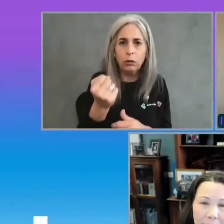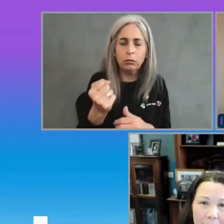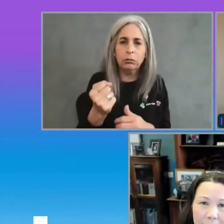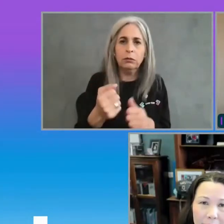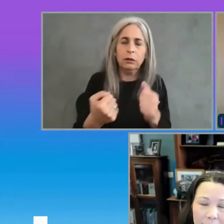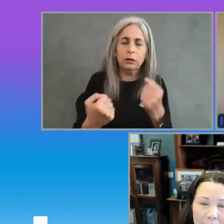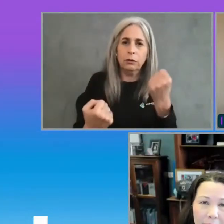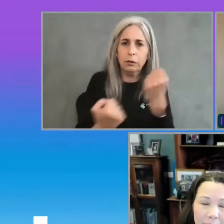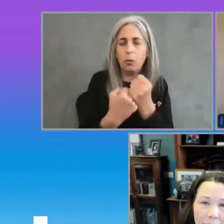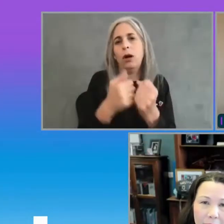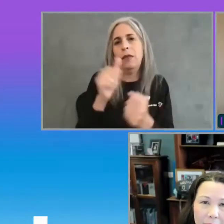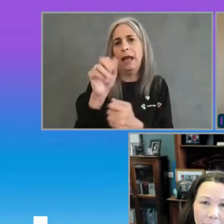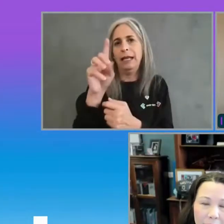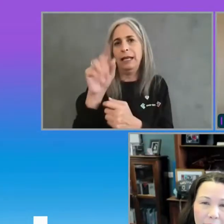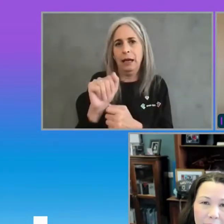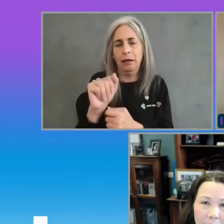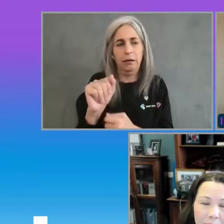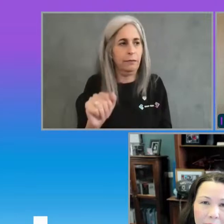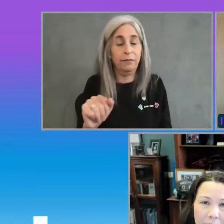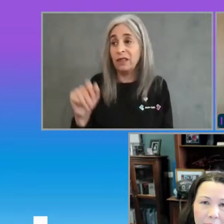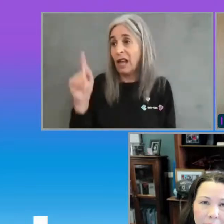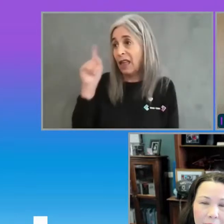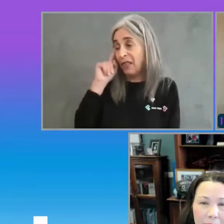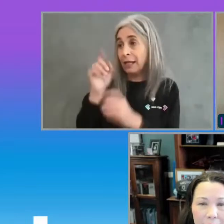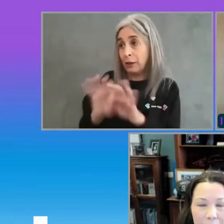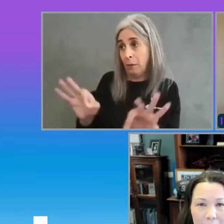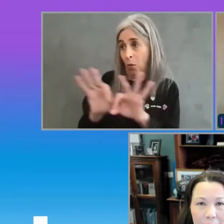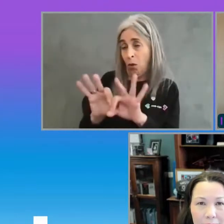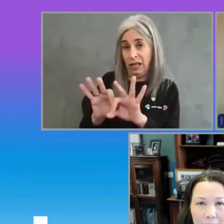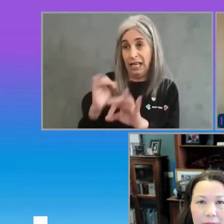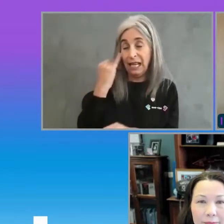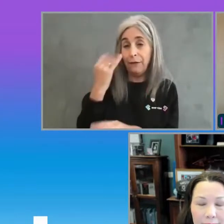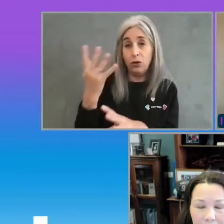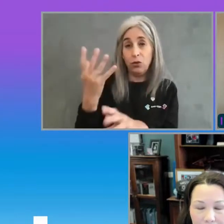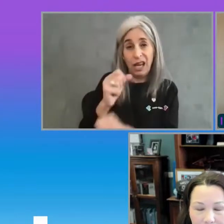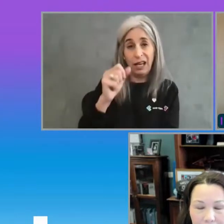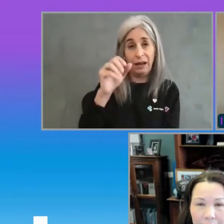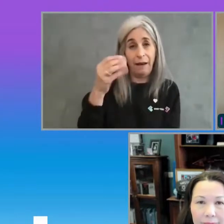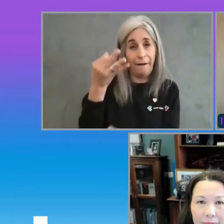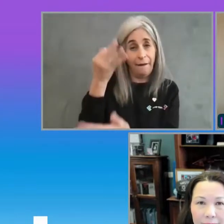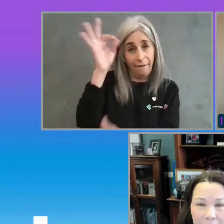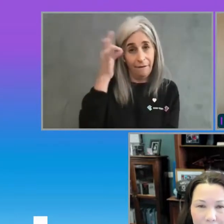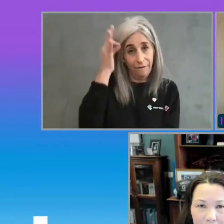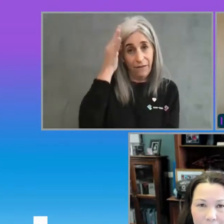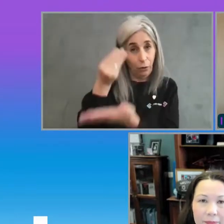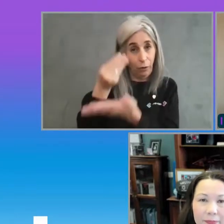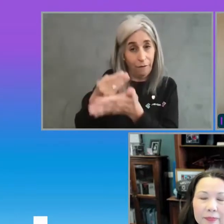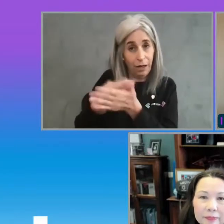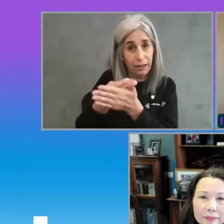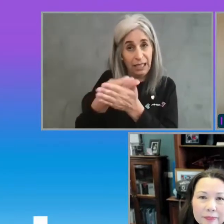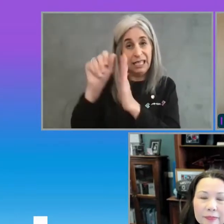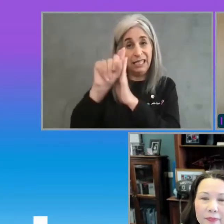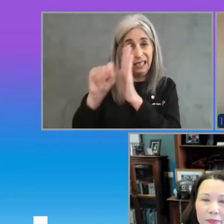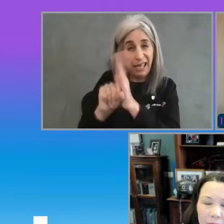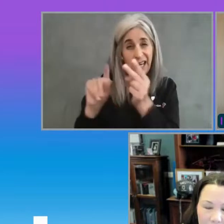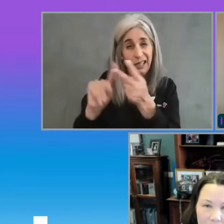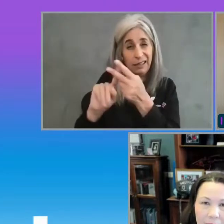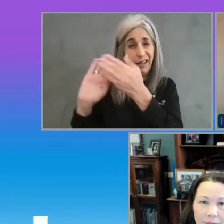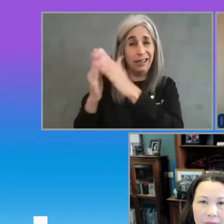said is really critical for us to understand anybody who gets federal funds. So all these